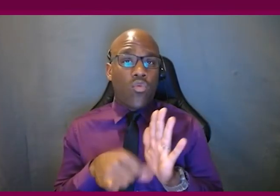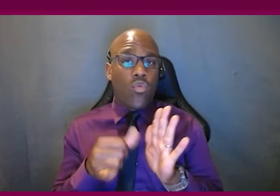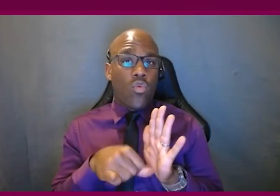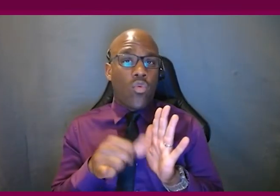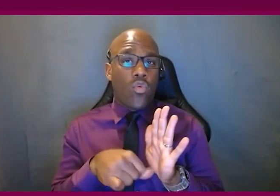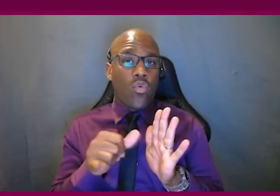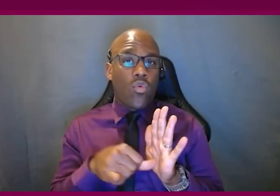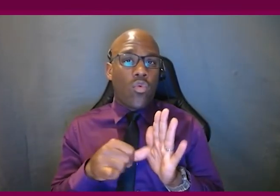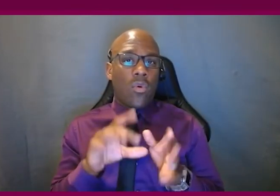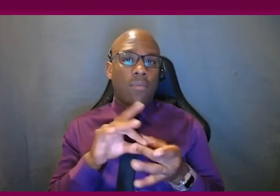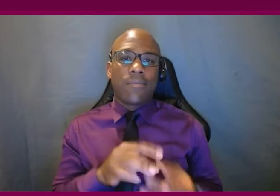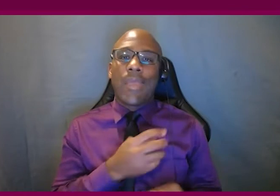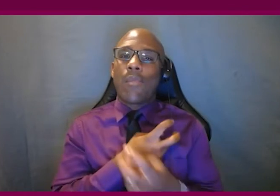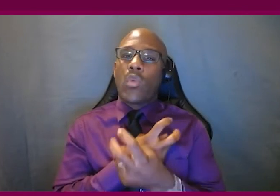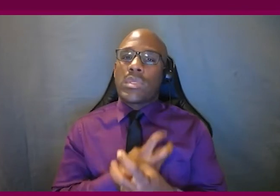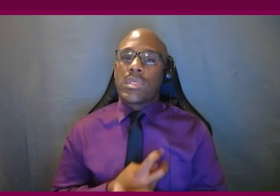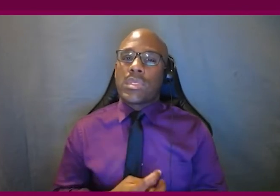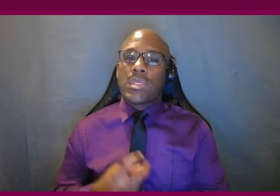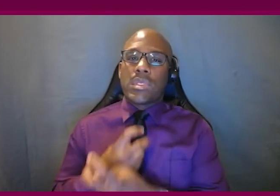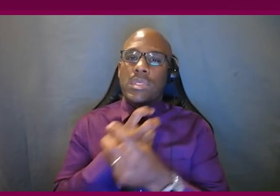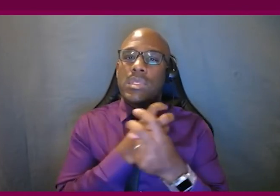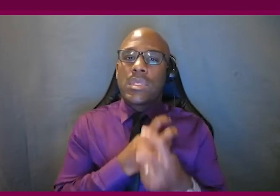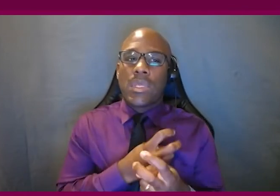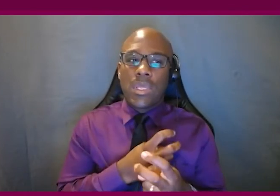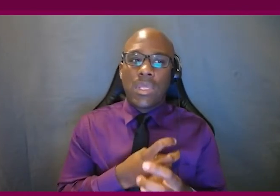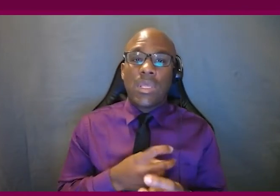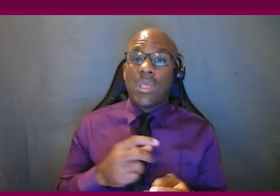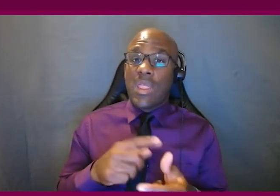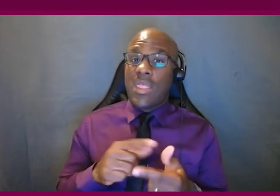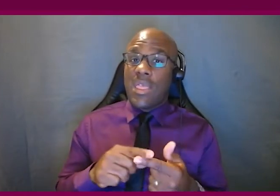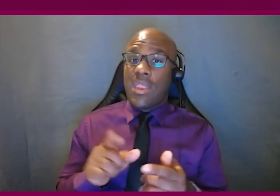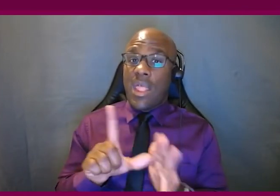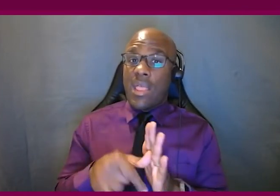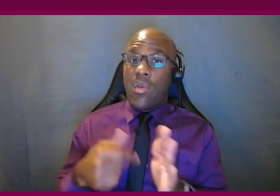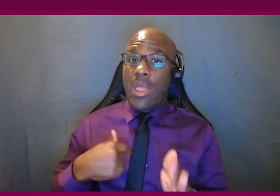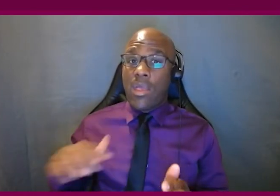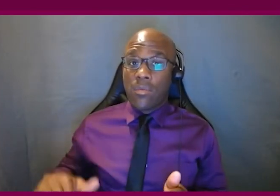and the way that our bodies hold onto trauma.